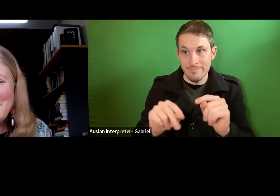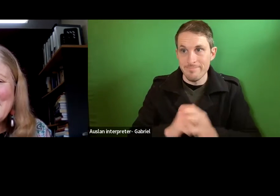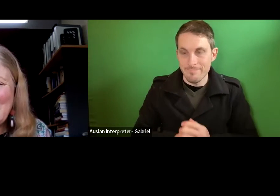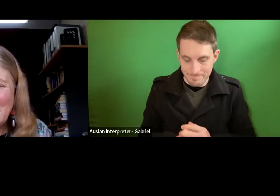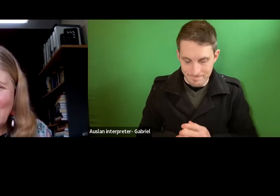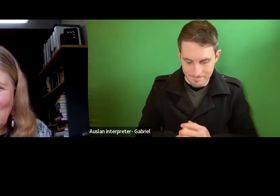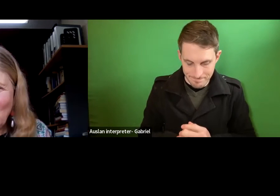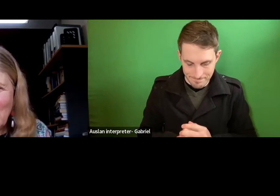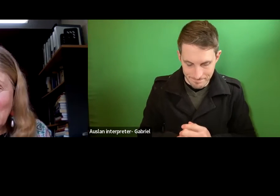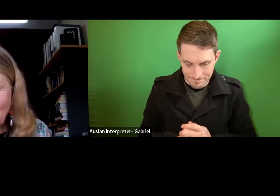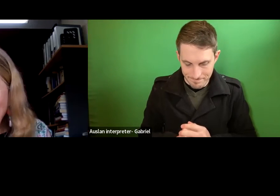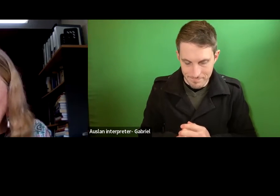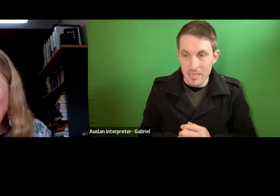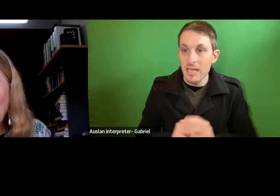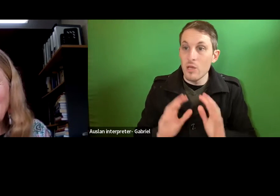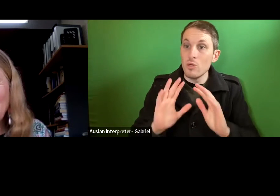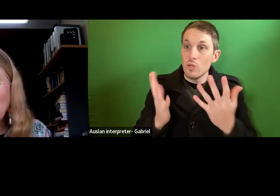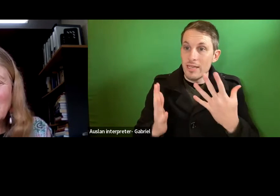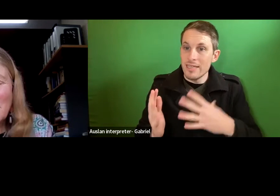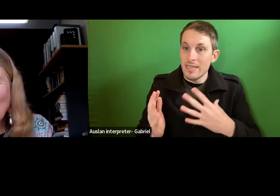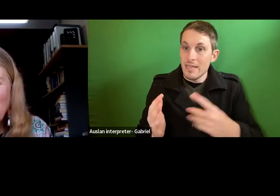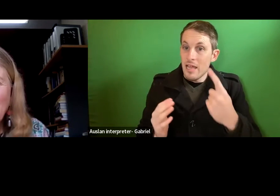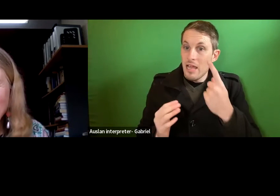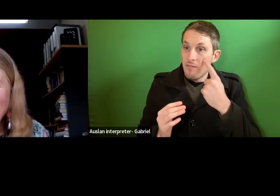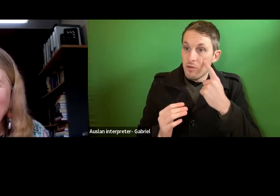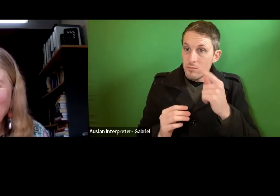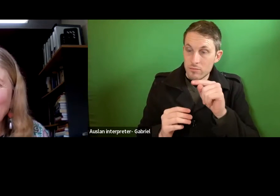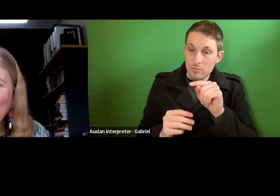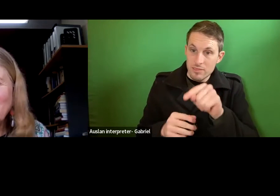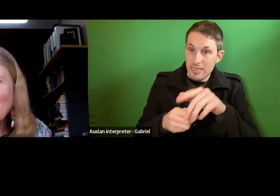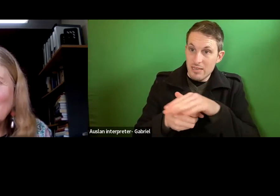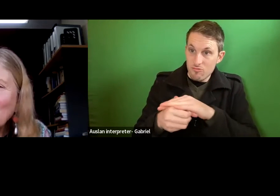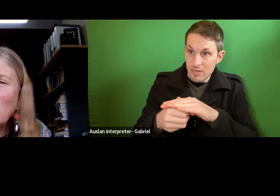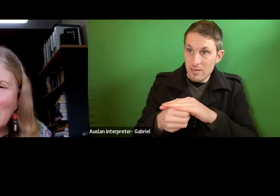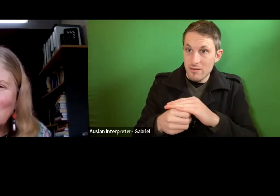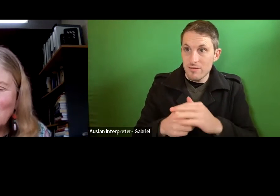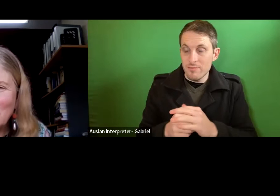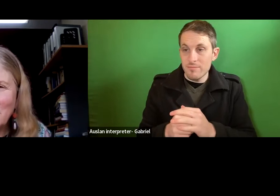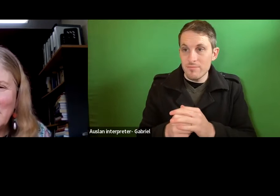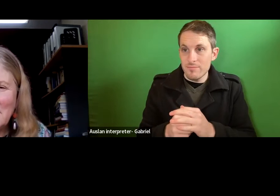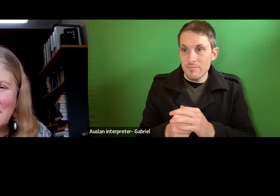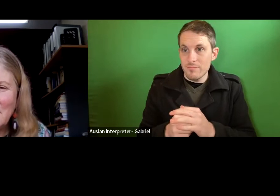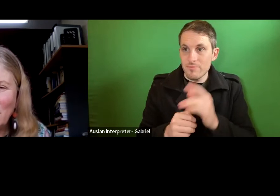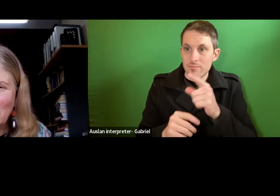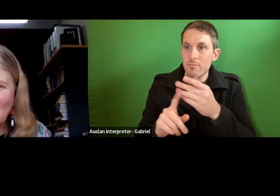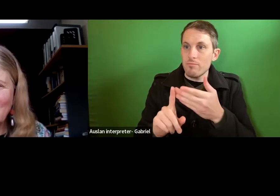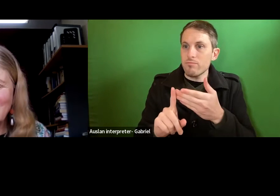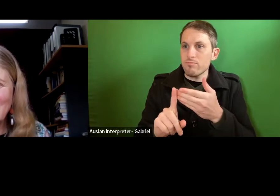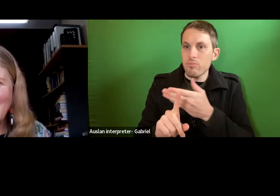this needs to be looked at potentially within the kind of prior two to three years of the student